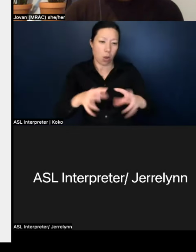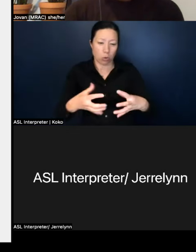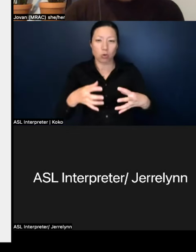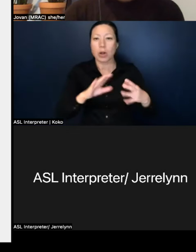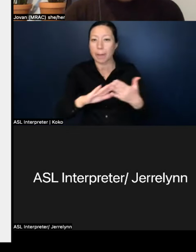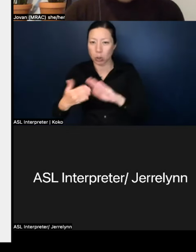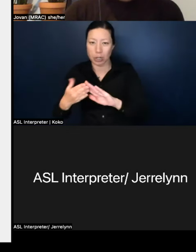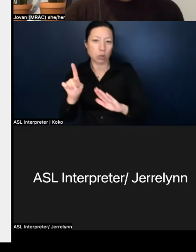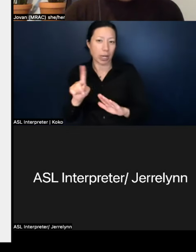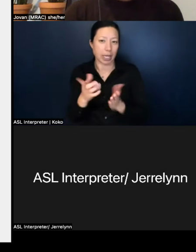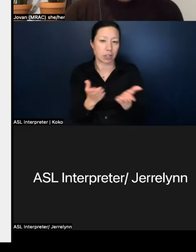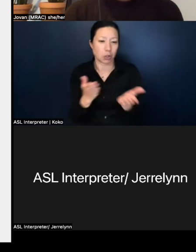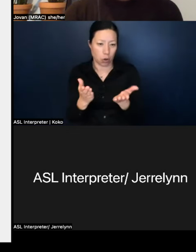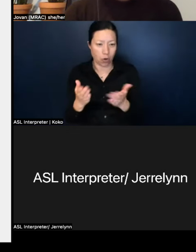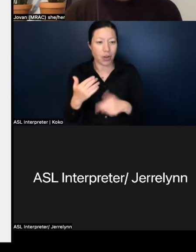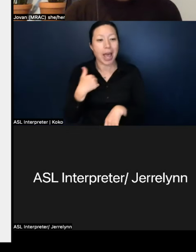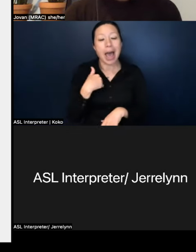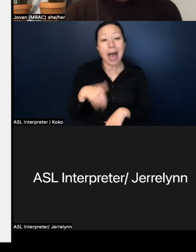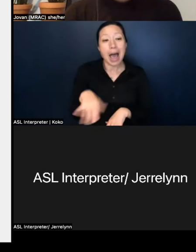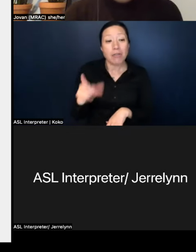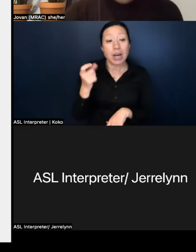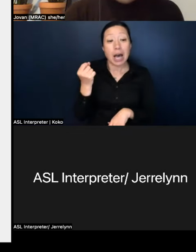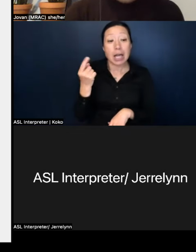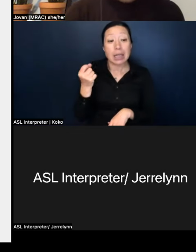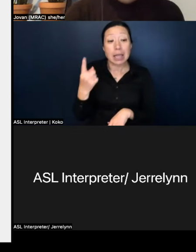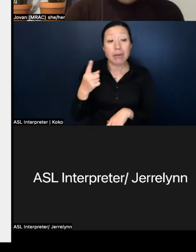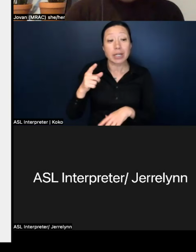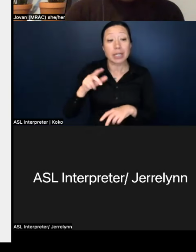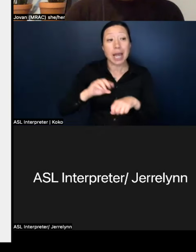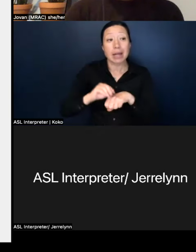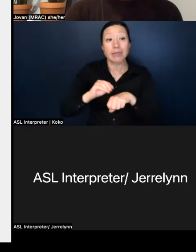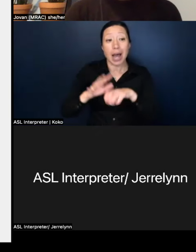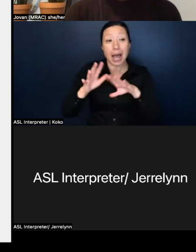11 advisors that we hired engaged with artists